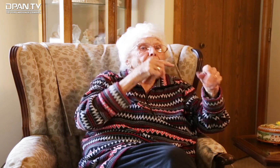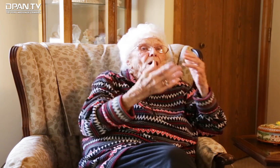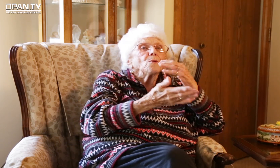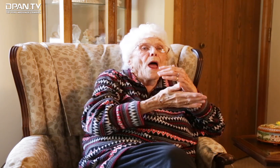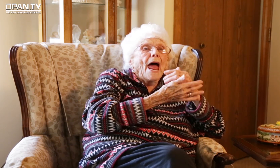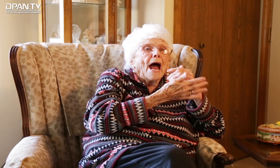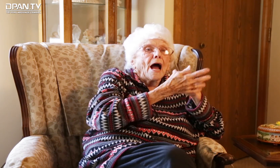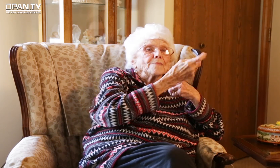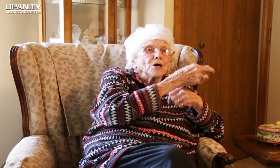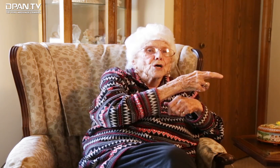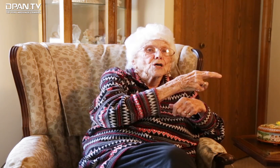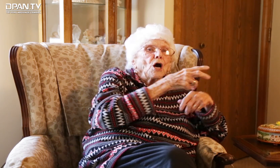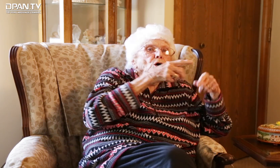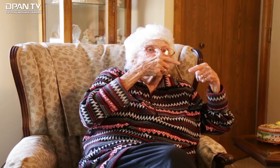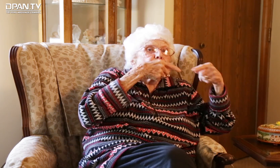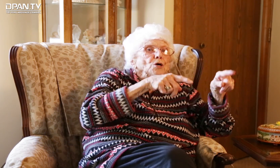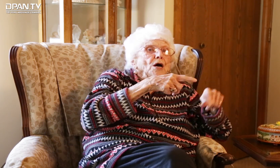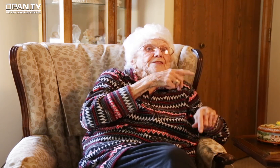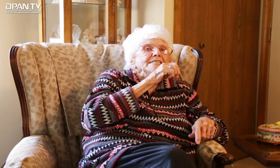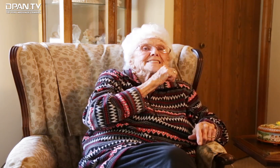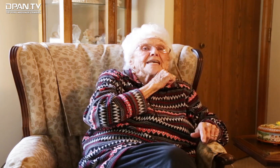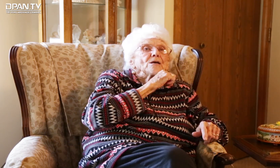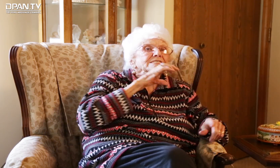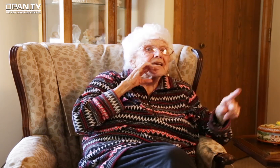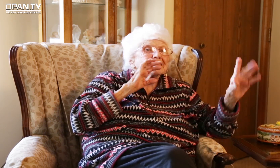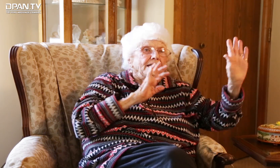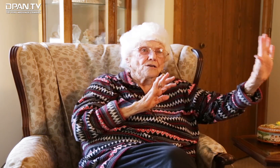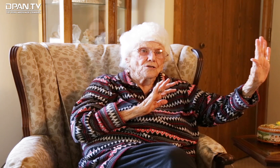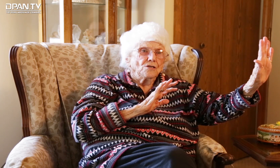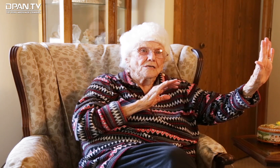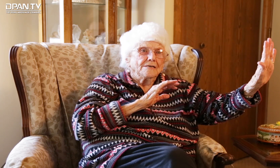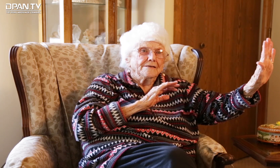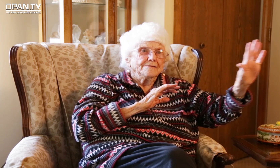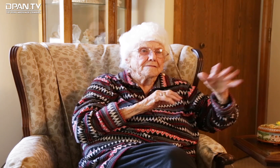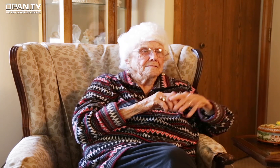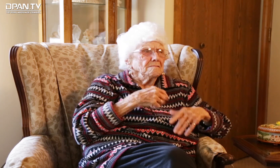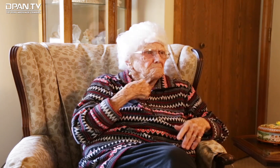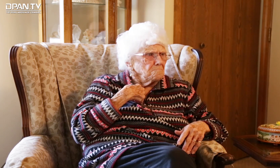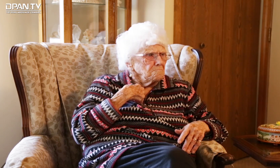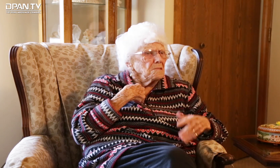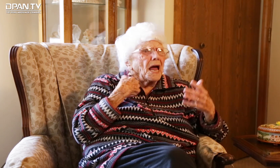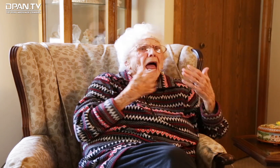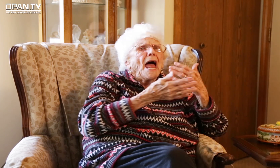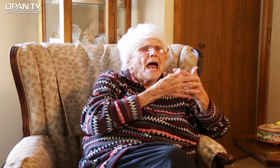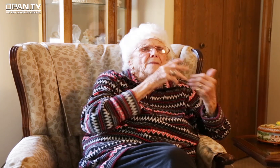to help her during Senior Citizen events.